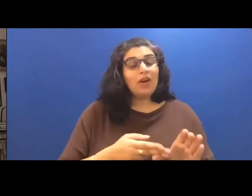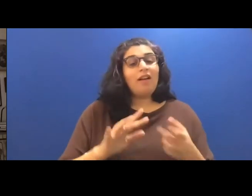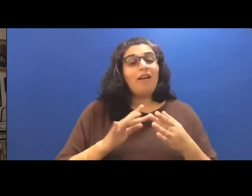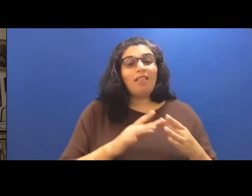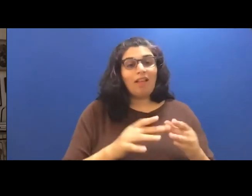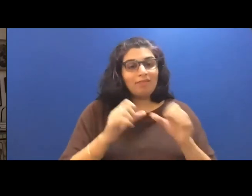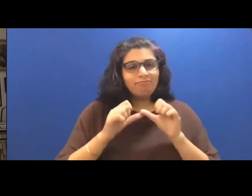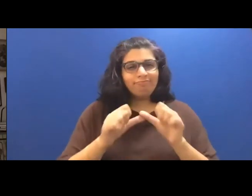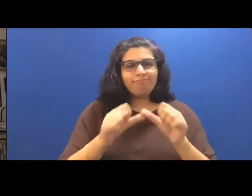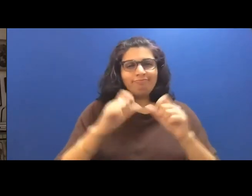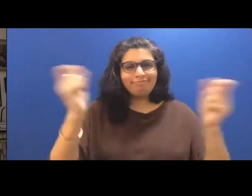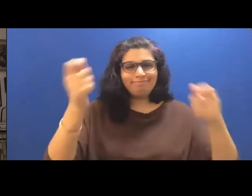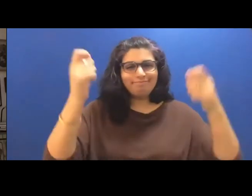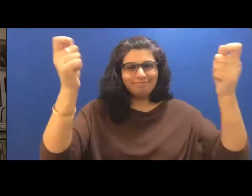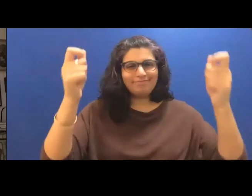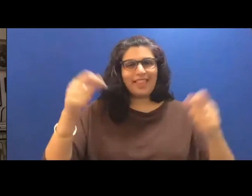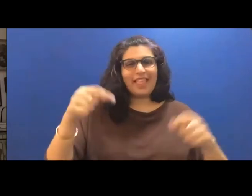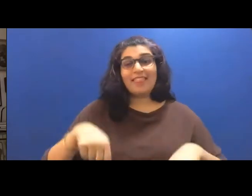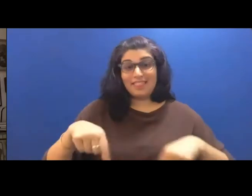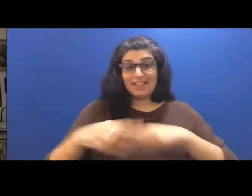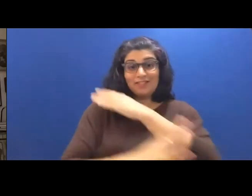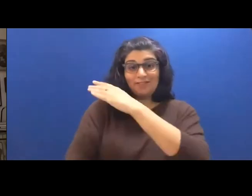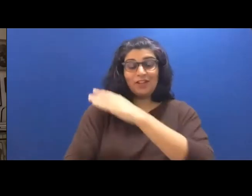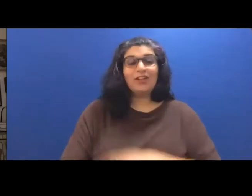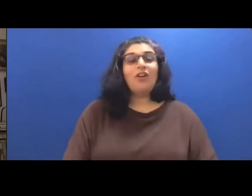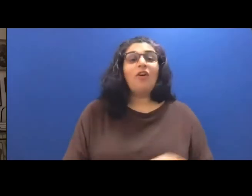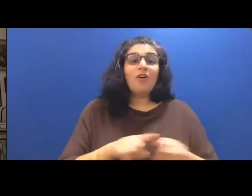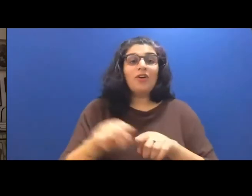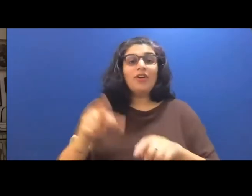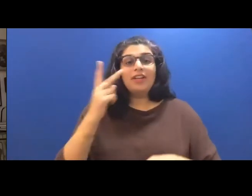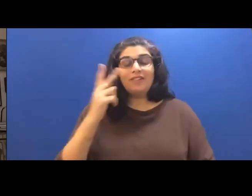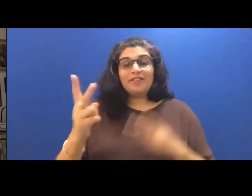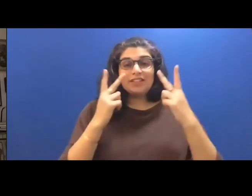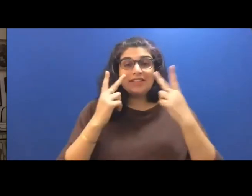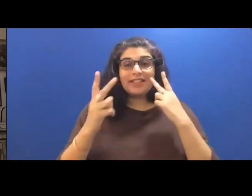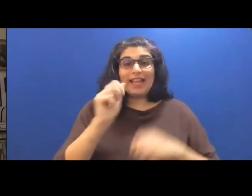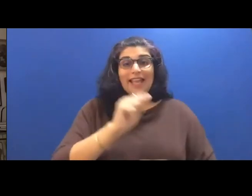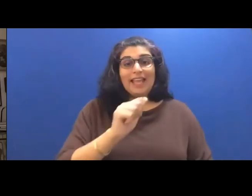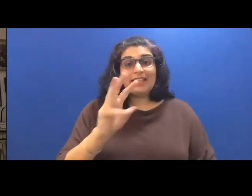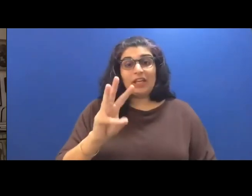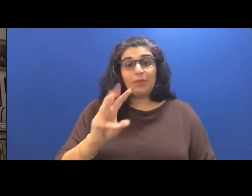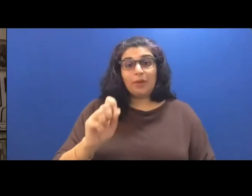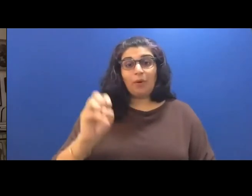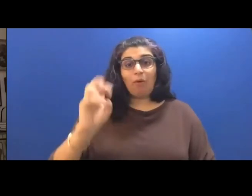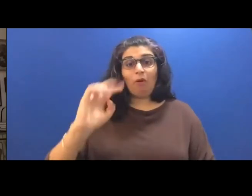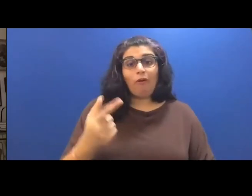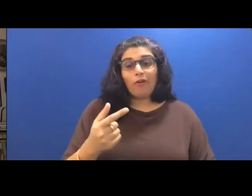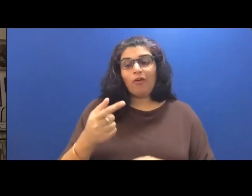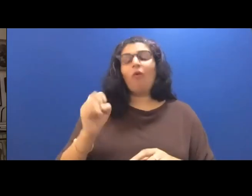to celebrate this fall. You can also visit@wwe.org or follow us on Twitter, Instagram and YouTube